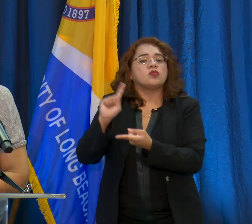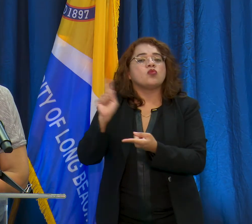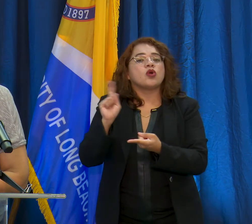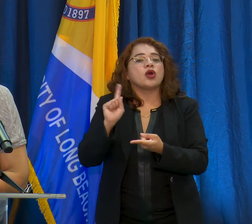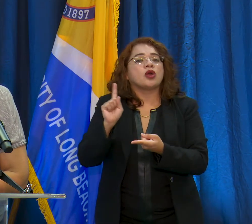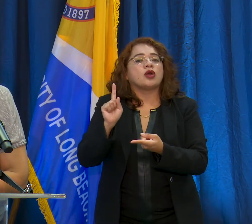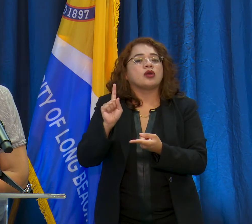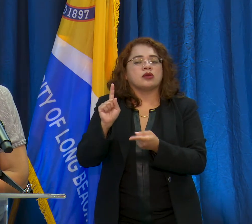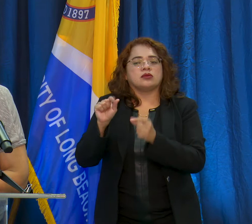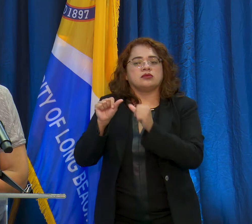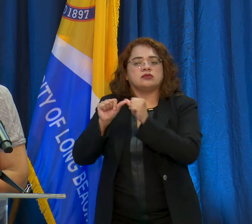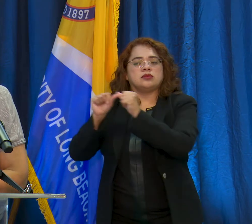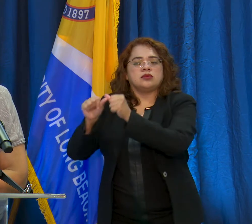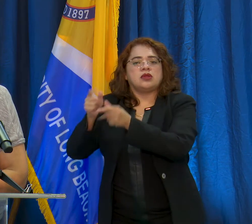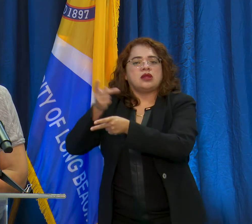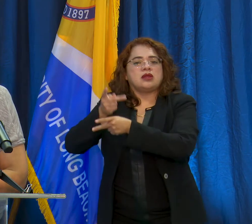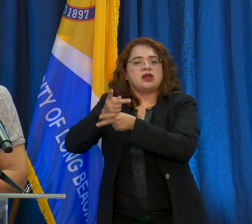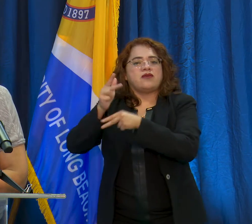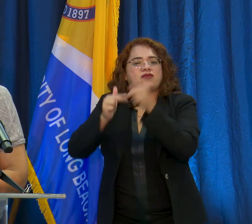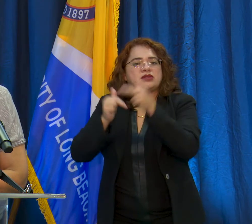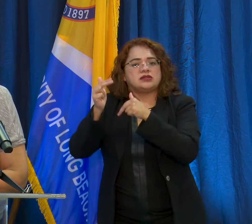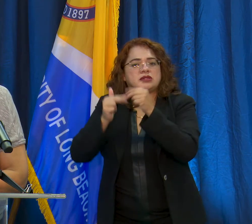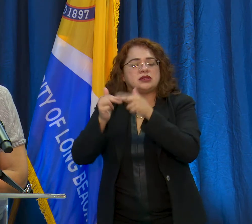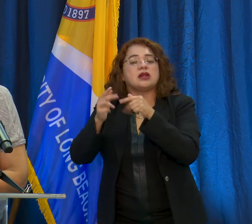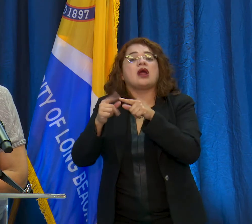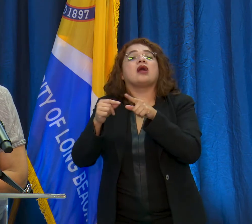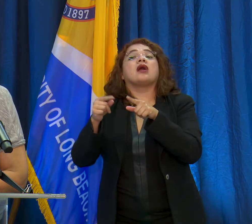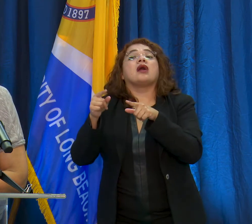people in long-term care facilities who have needed to be hospitalized and who